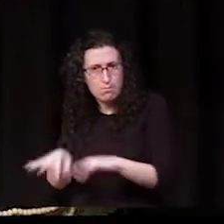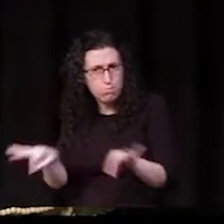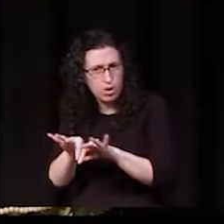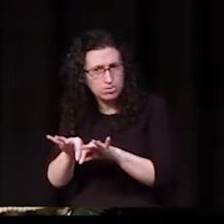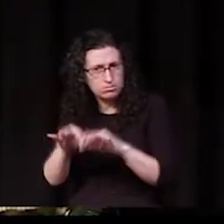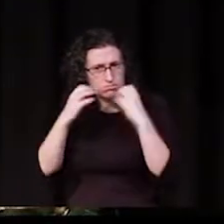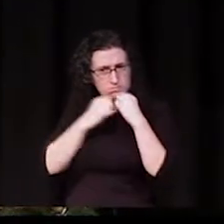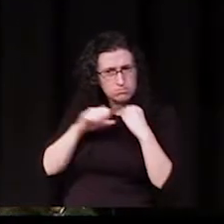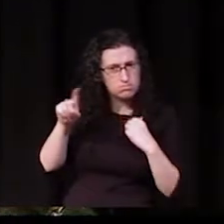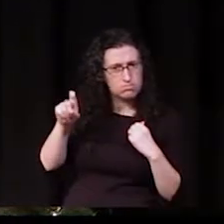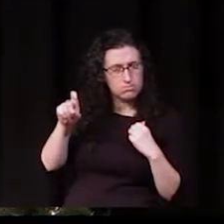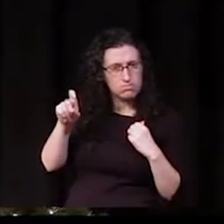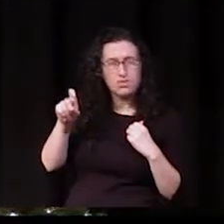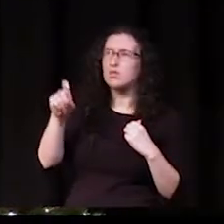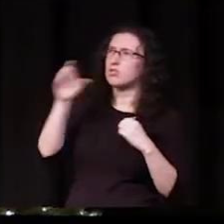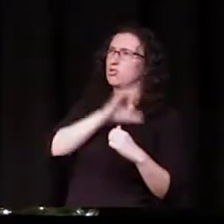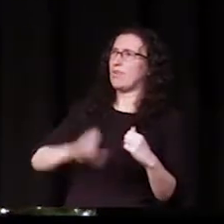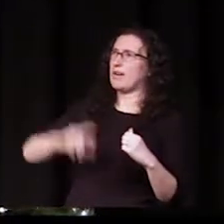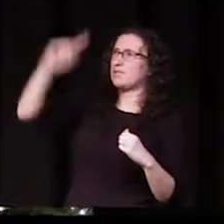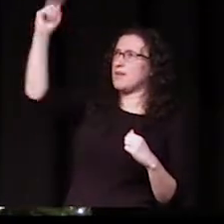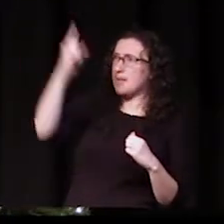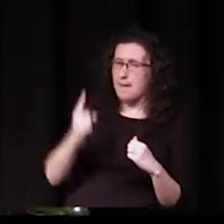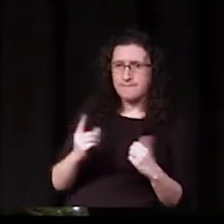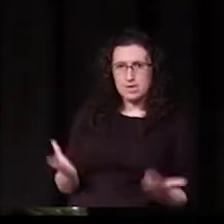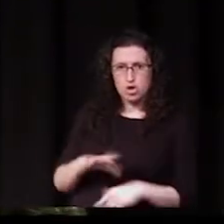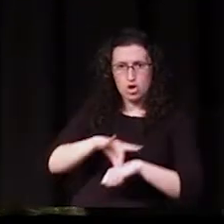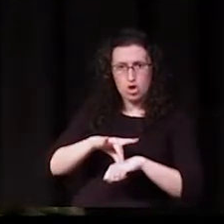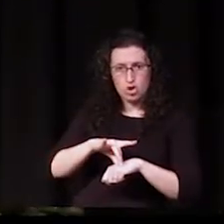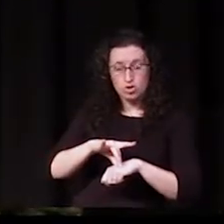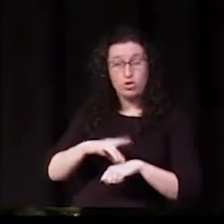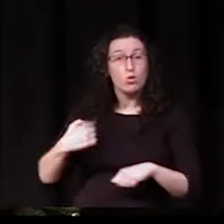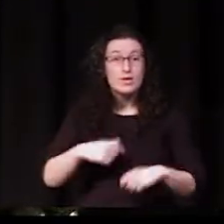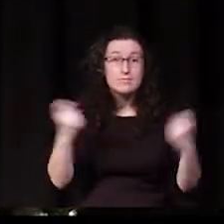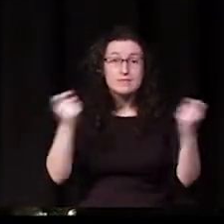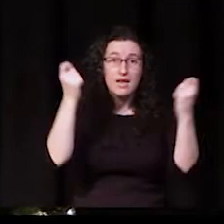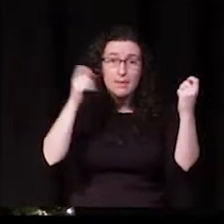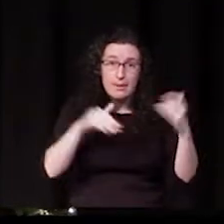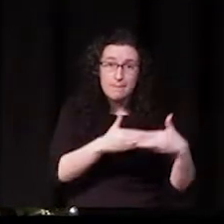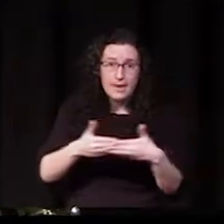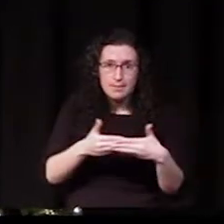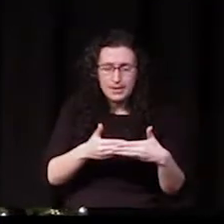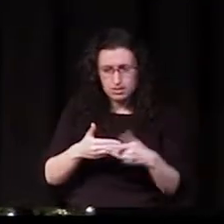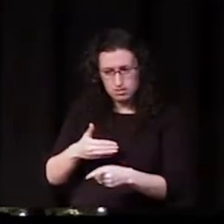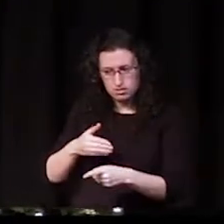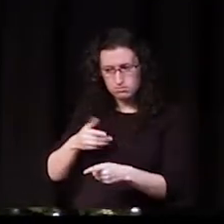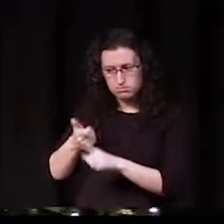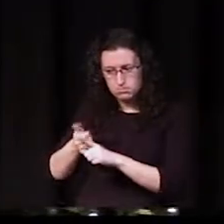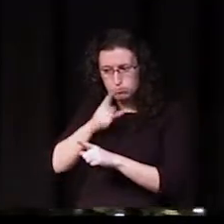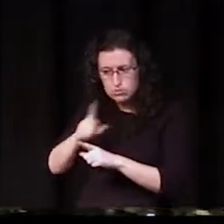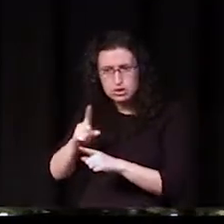How does the baby that we've been celebrating make a difference and change our day to day world,